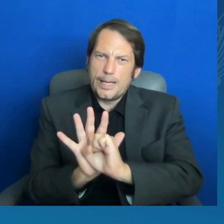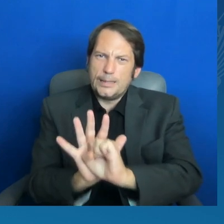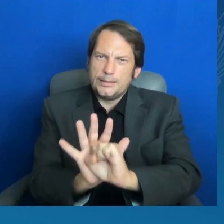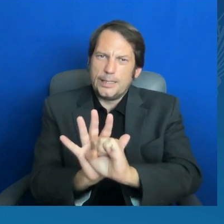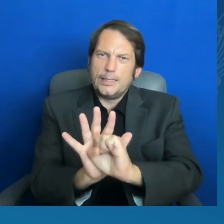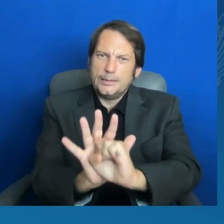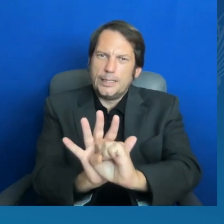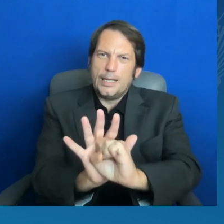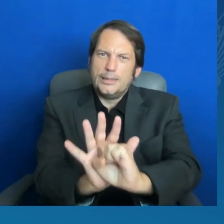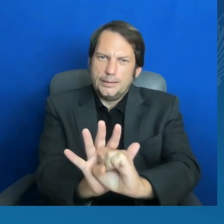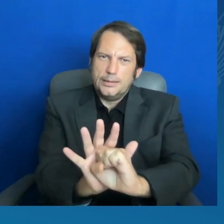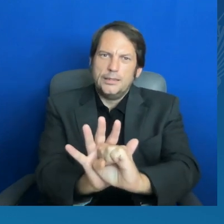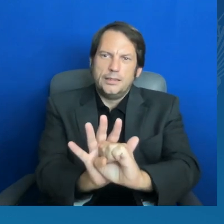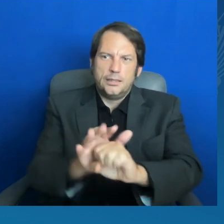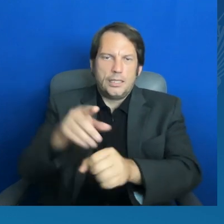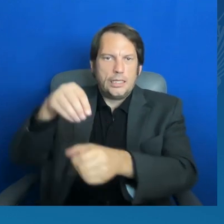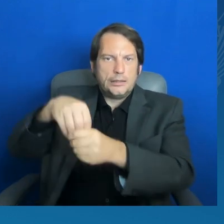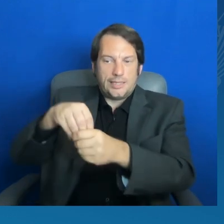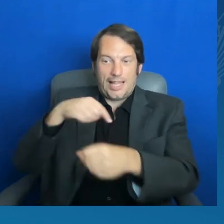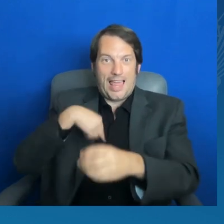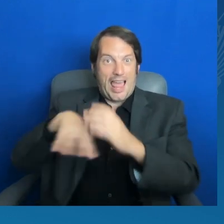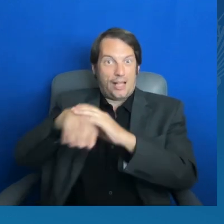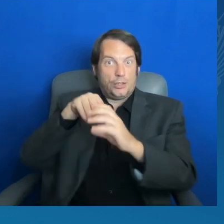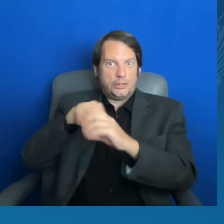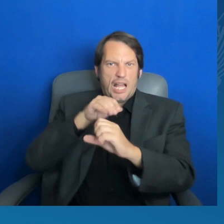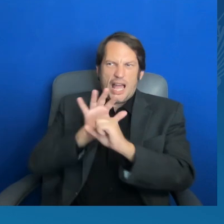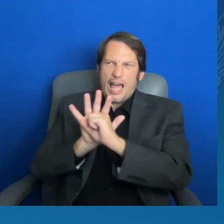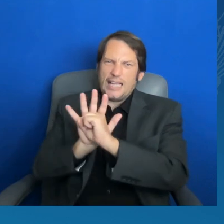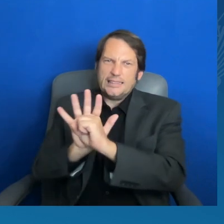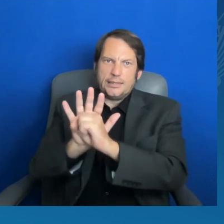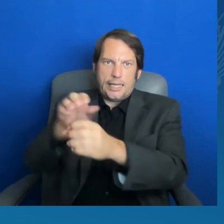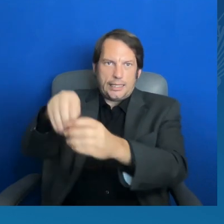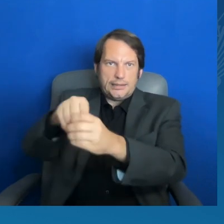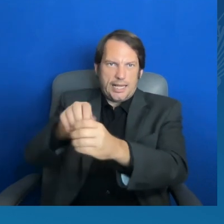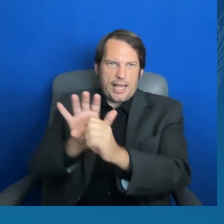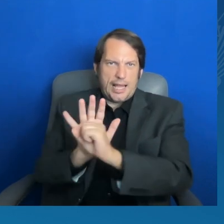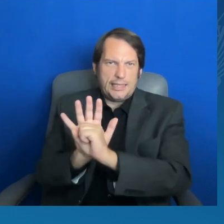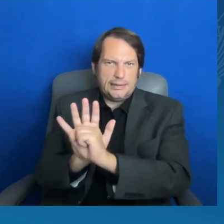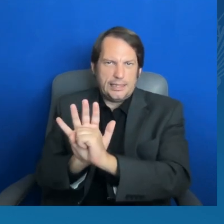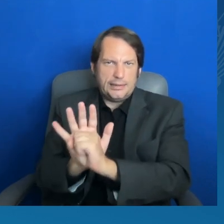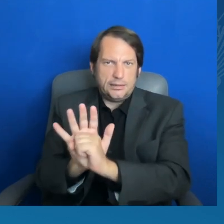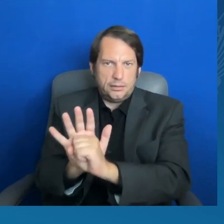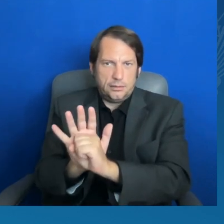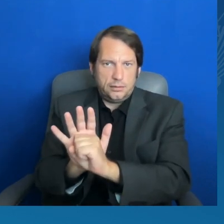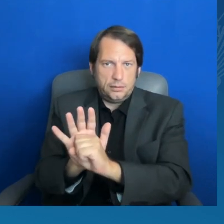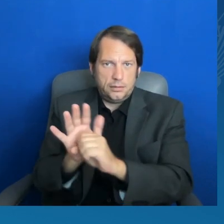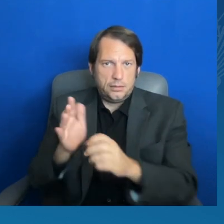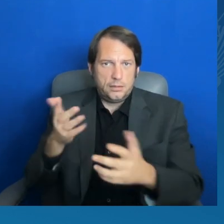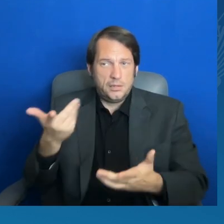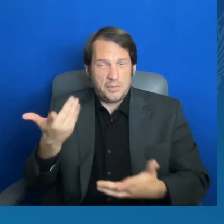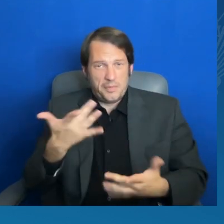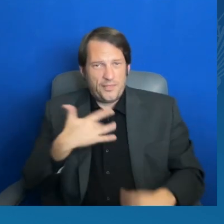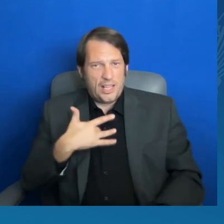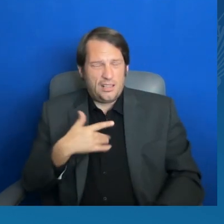I know sometimes it feels like: Is it making a difference? And it requires a whole lot of you. It requires you to -- to leave your home